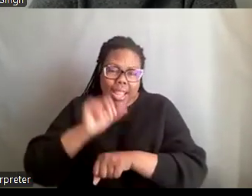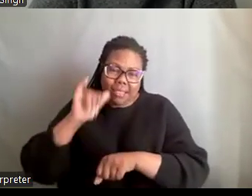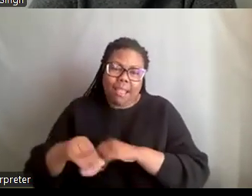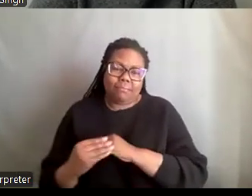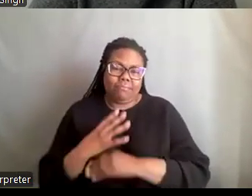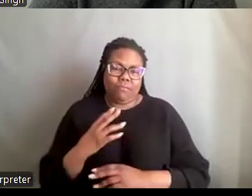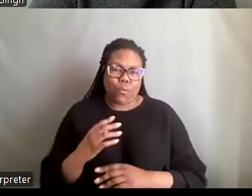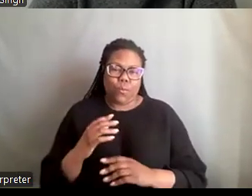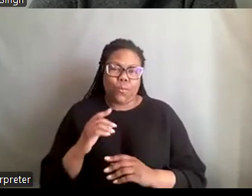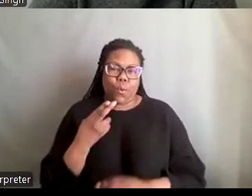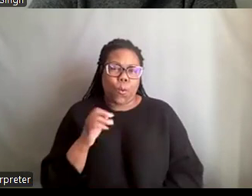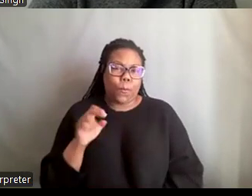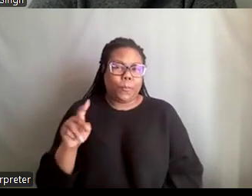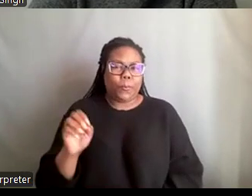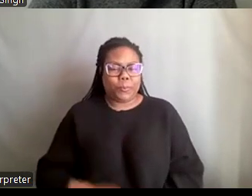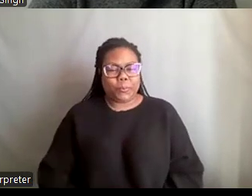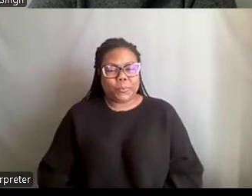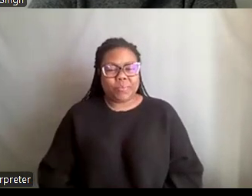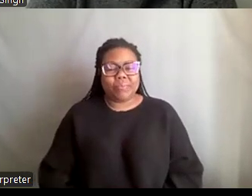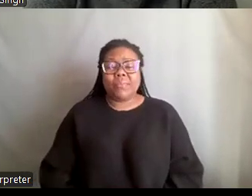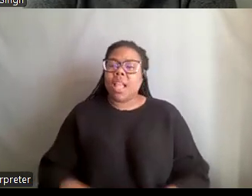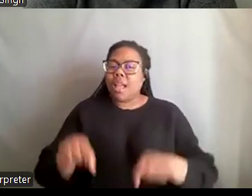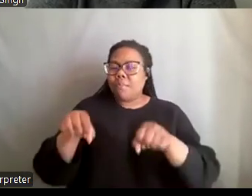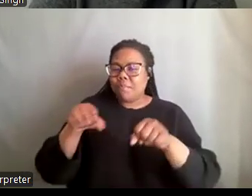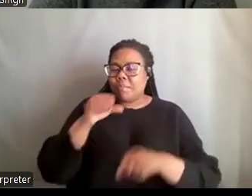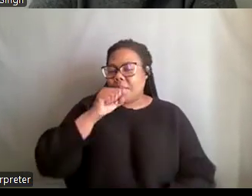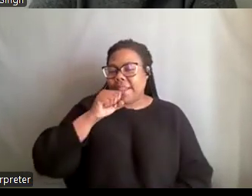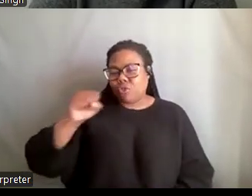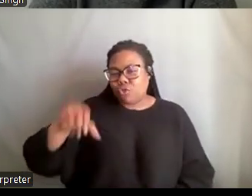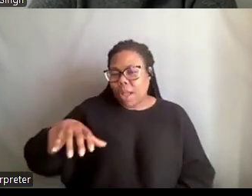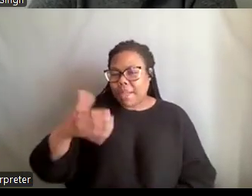folks think can't do anything are out there doing the thing and that gives me hope.